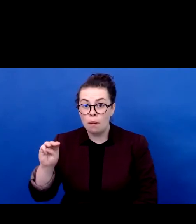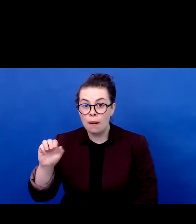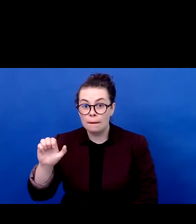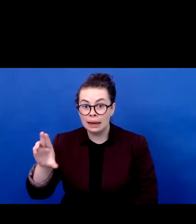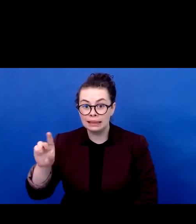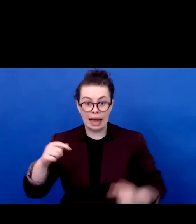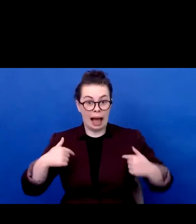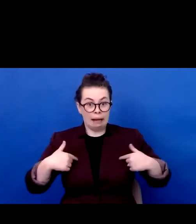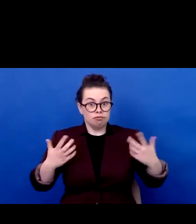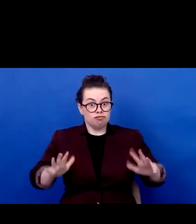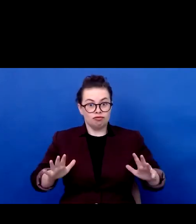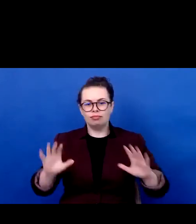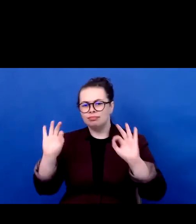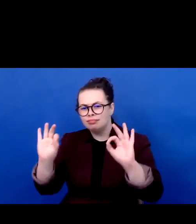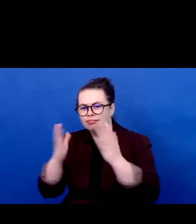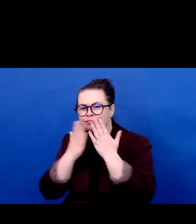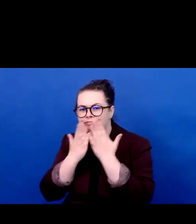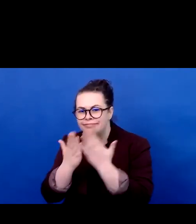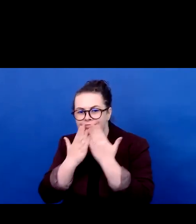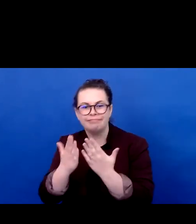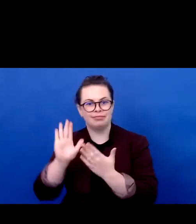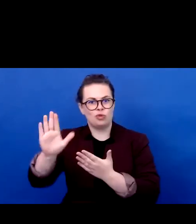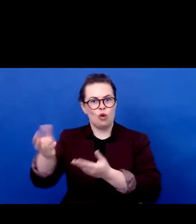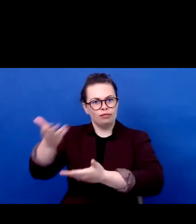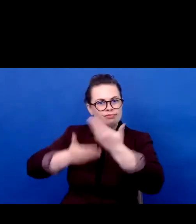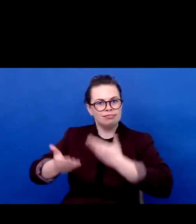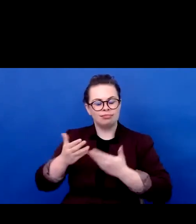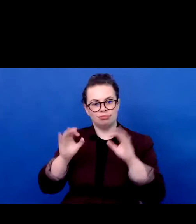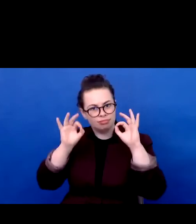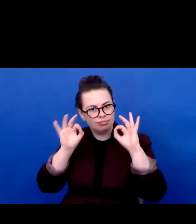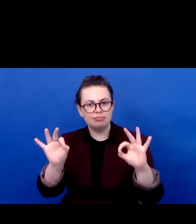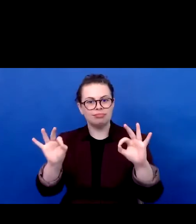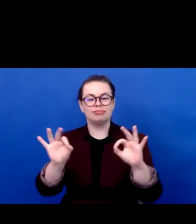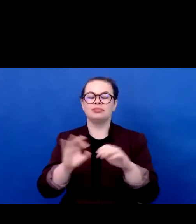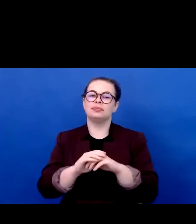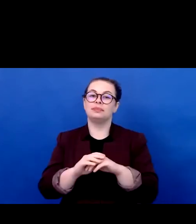thank you very much i really appreciate it that was wonderful and we look forward to our